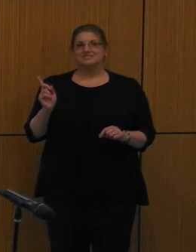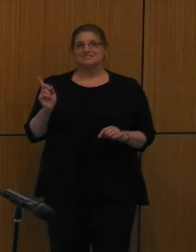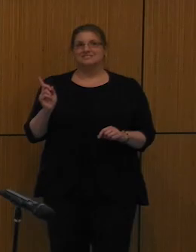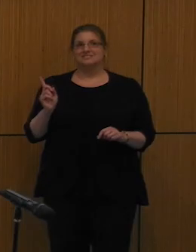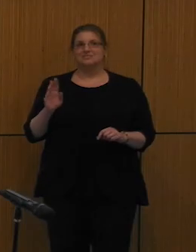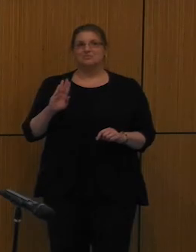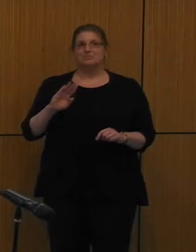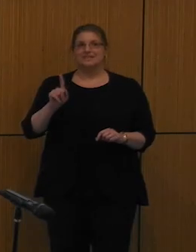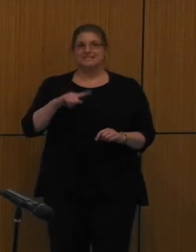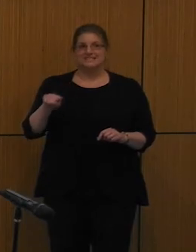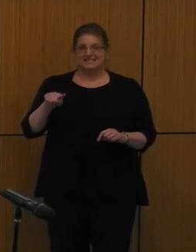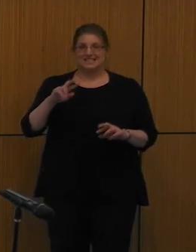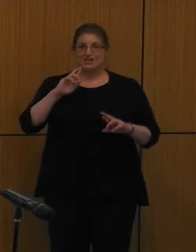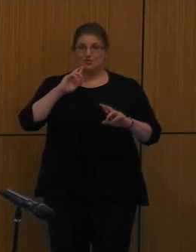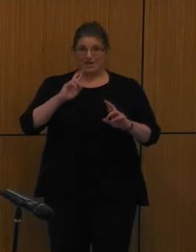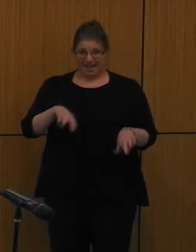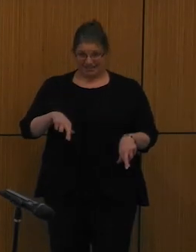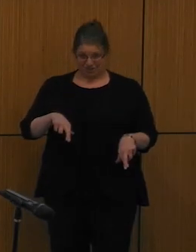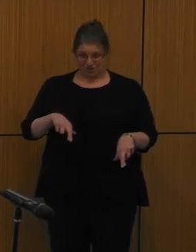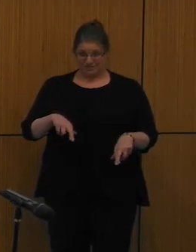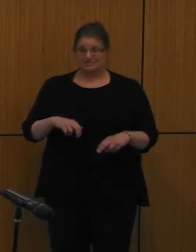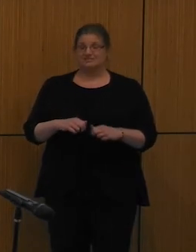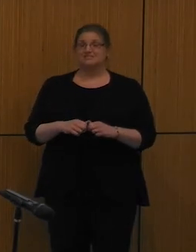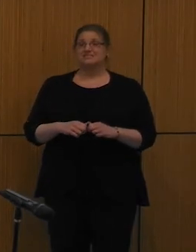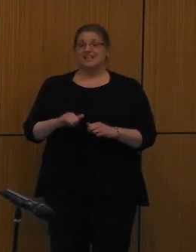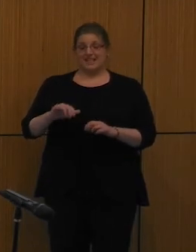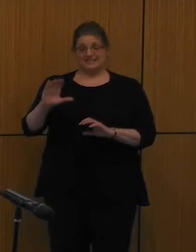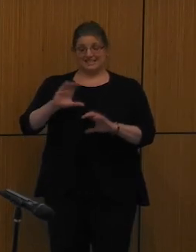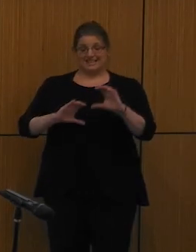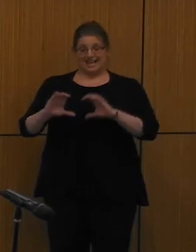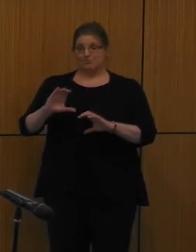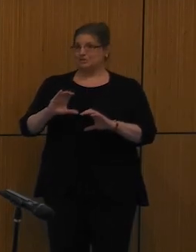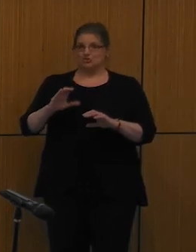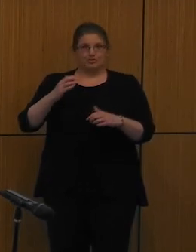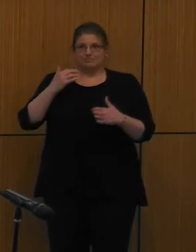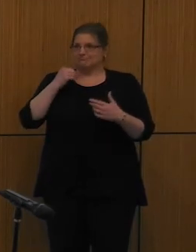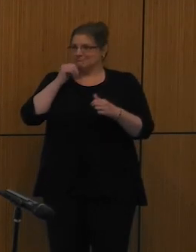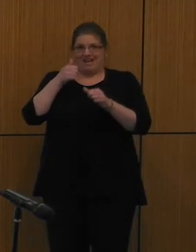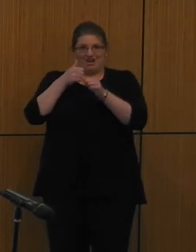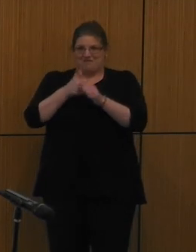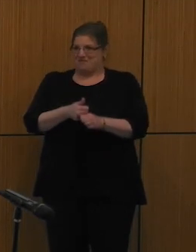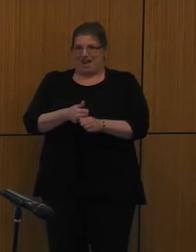So that's Bella's log job. Lenski. The chemistry that defies convention. And why does it defy convention?